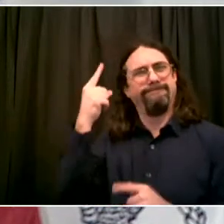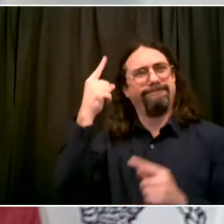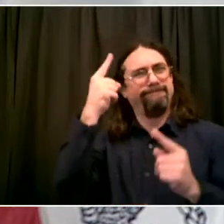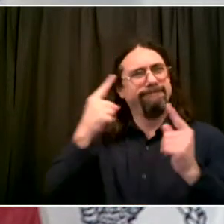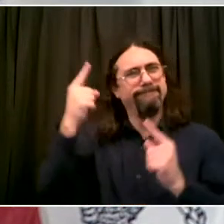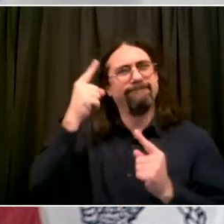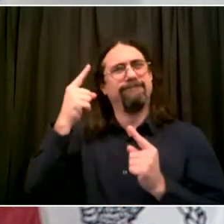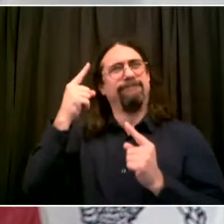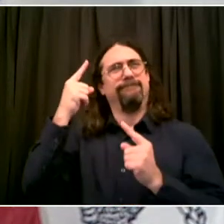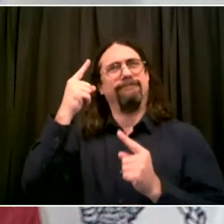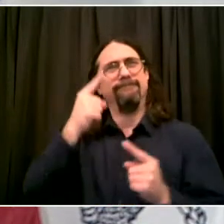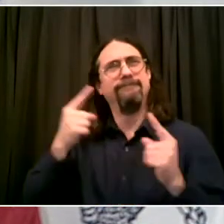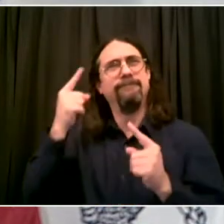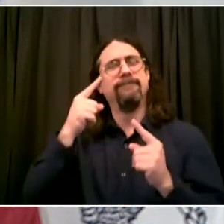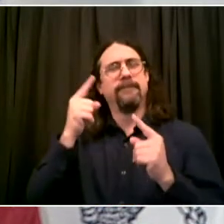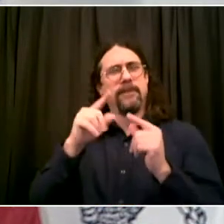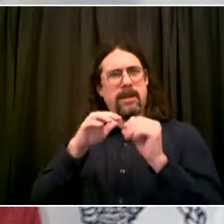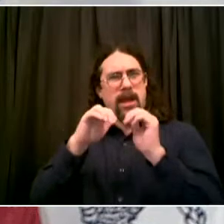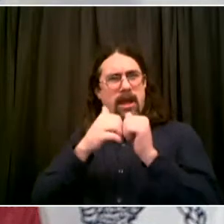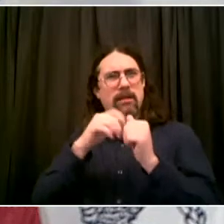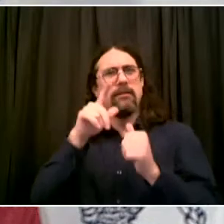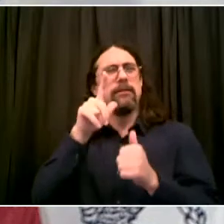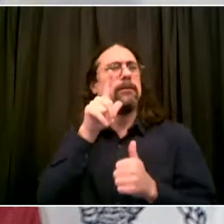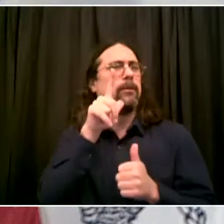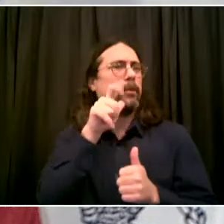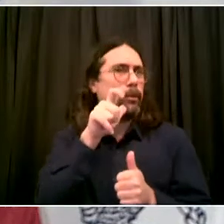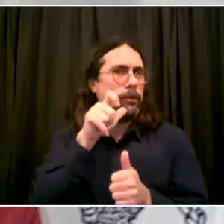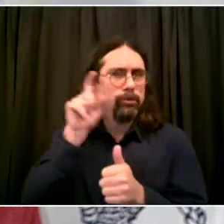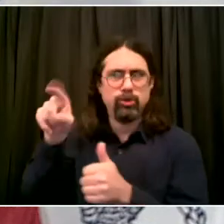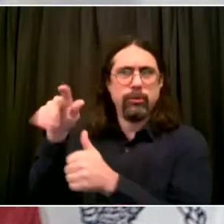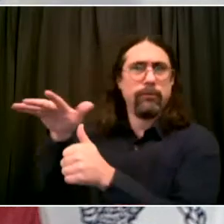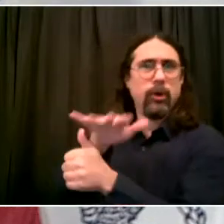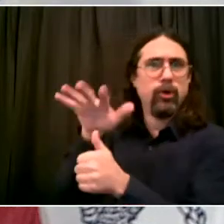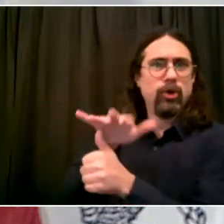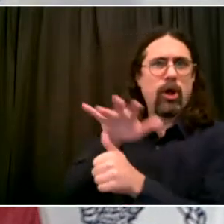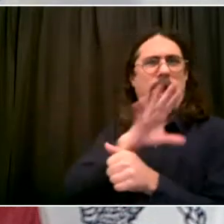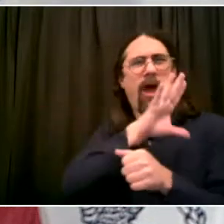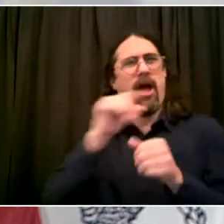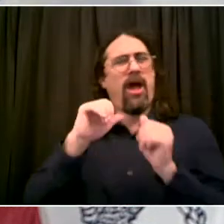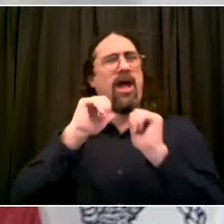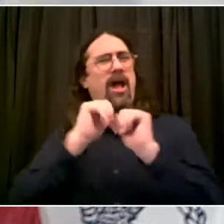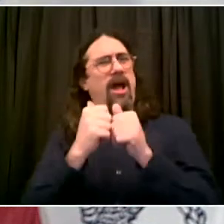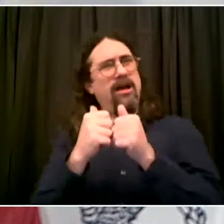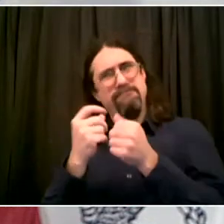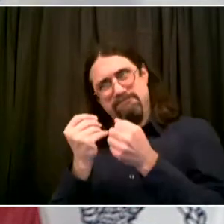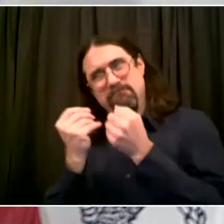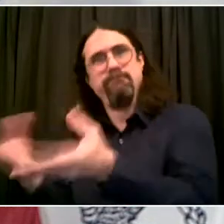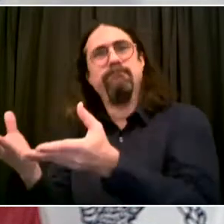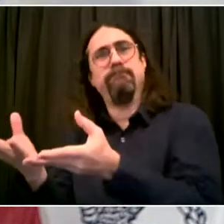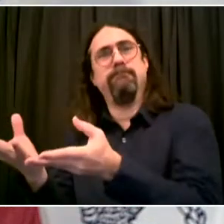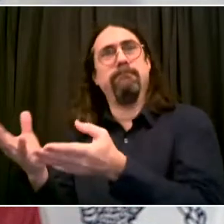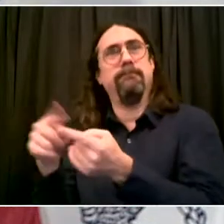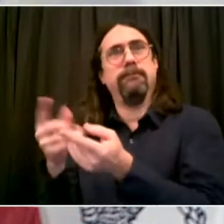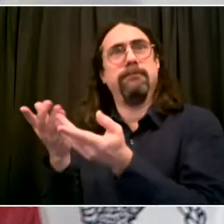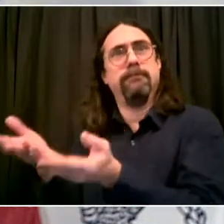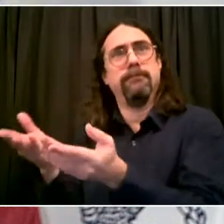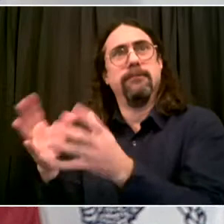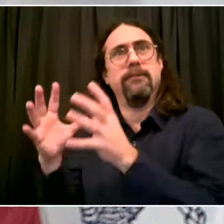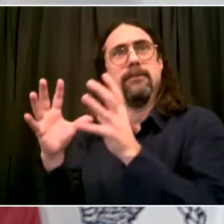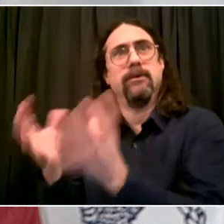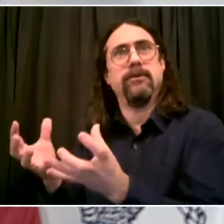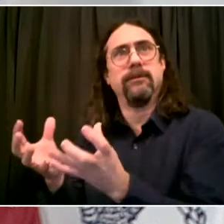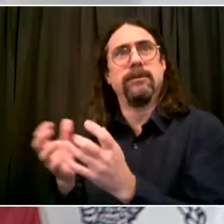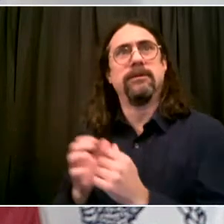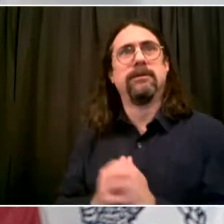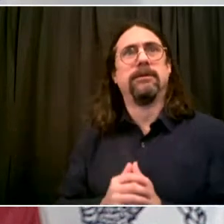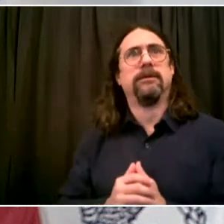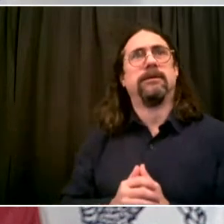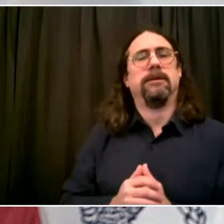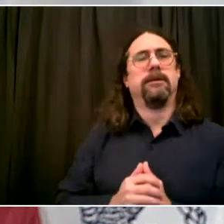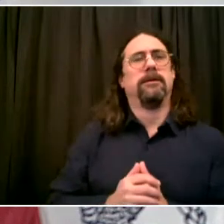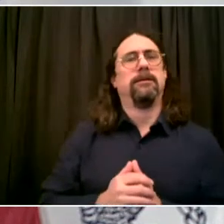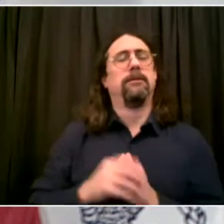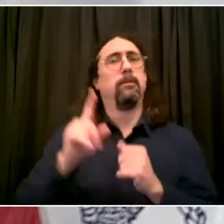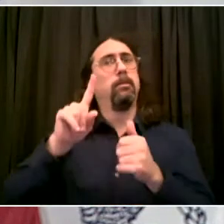EQUSSOTIN.N.